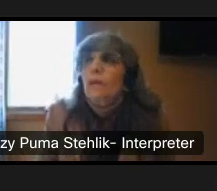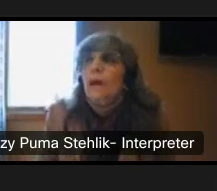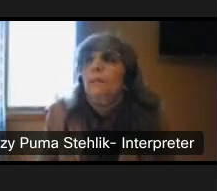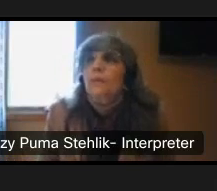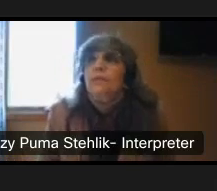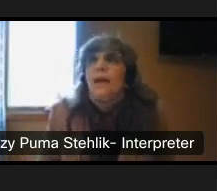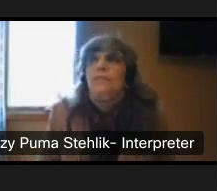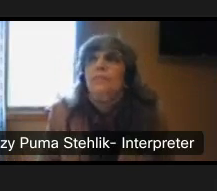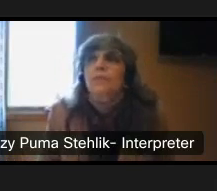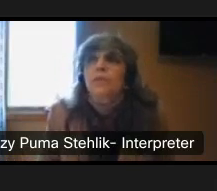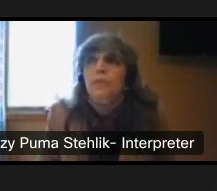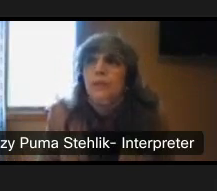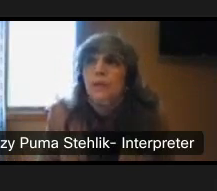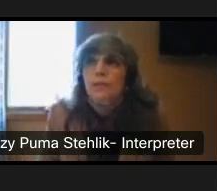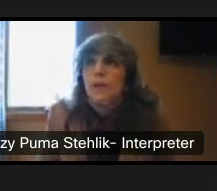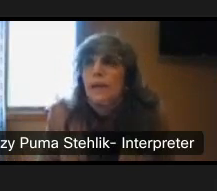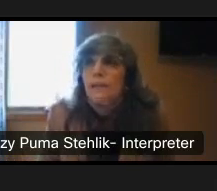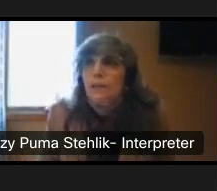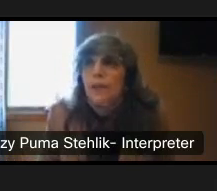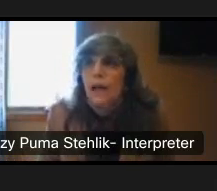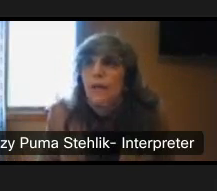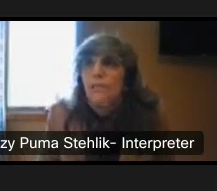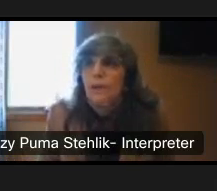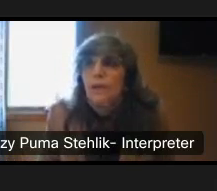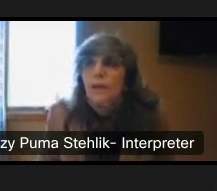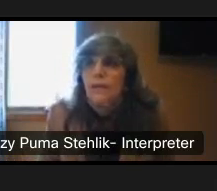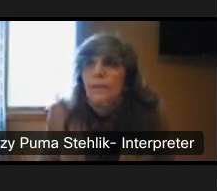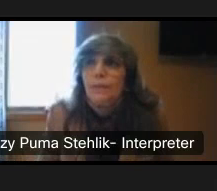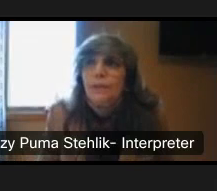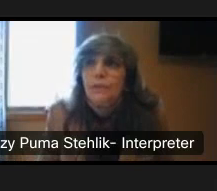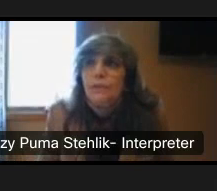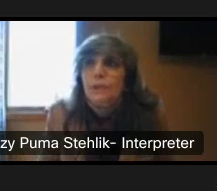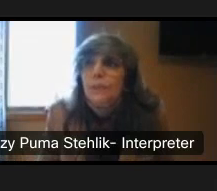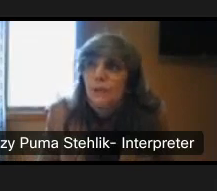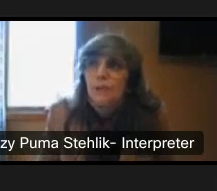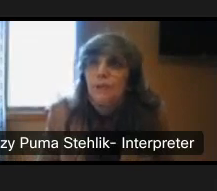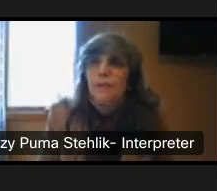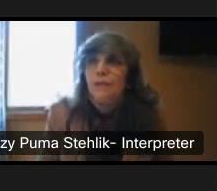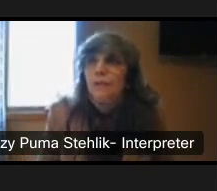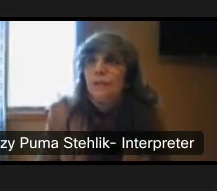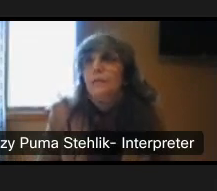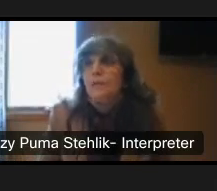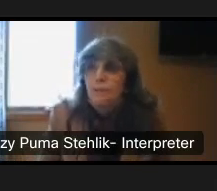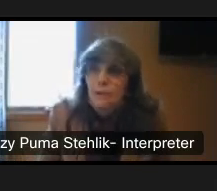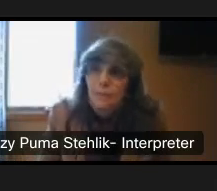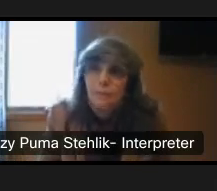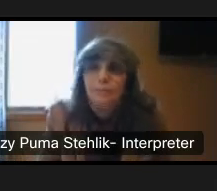I am going to have it removed because I don't have the money to repair the, the fire escape.